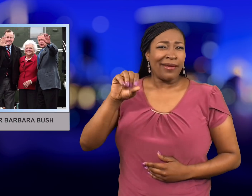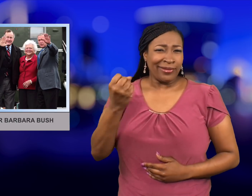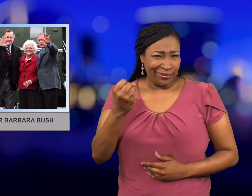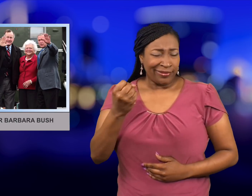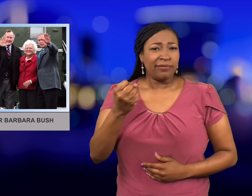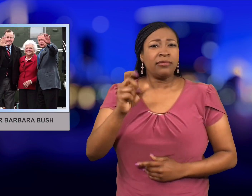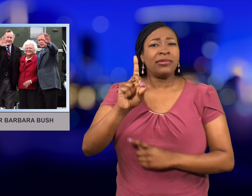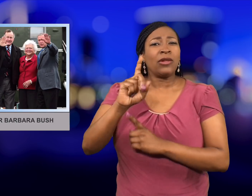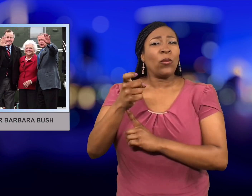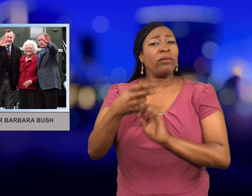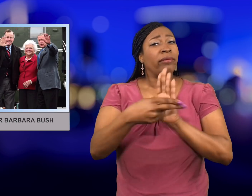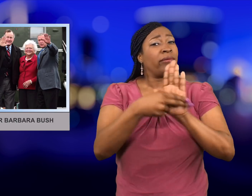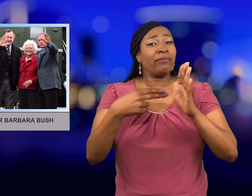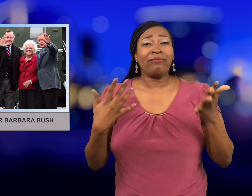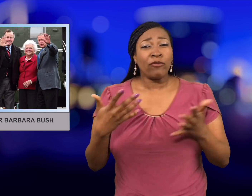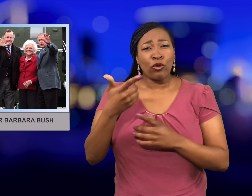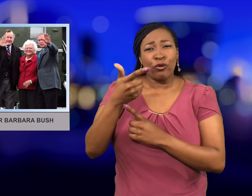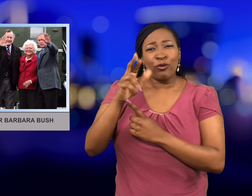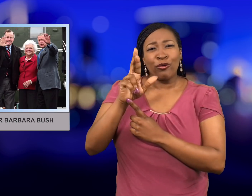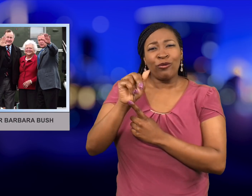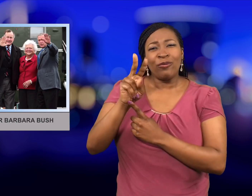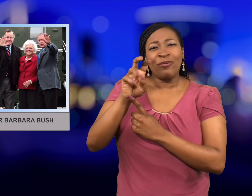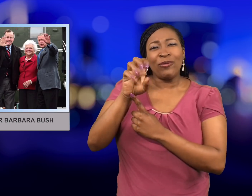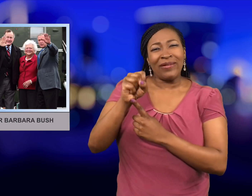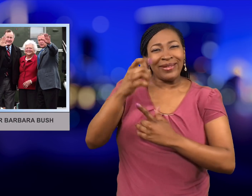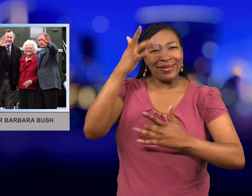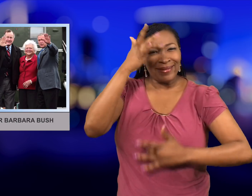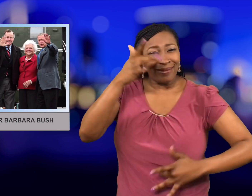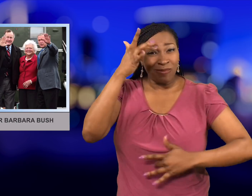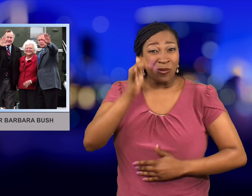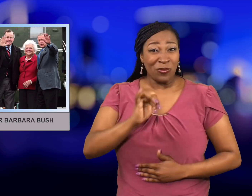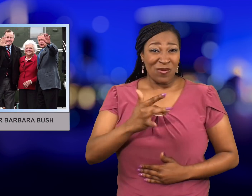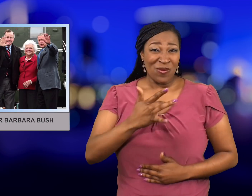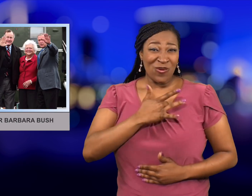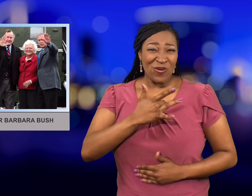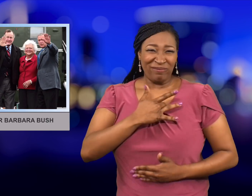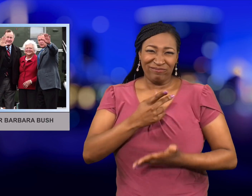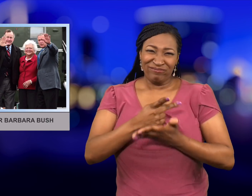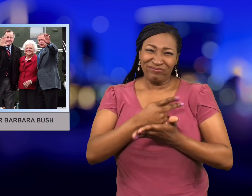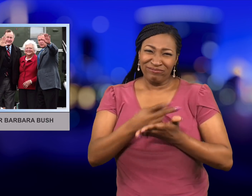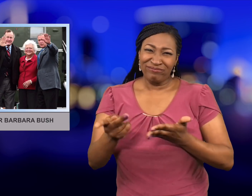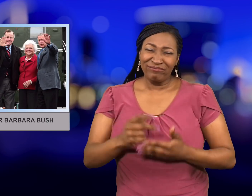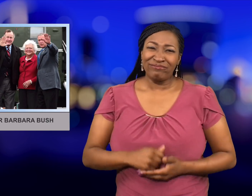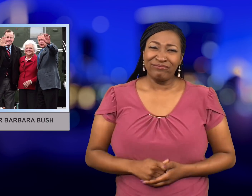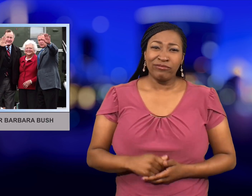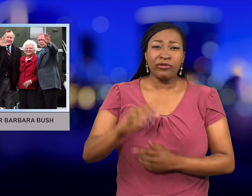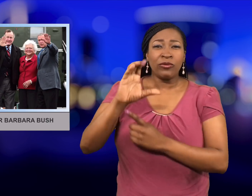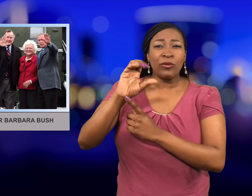Bush was diagnosed with Graves' disease in the 1980s and also had congestive heart failure